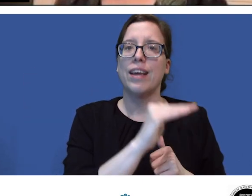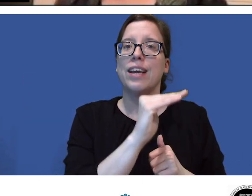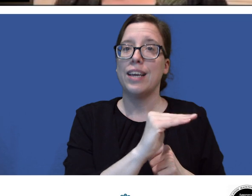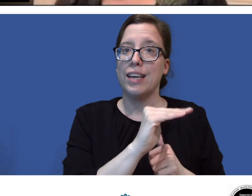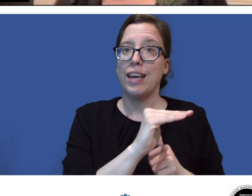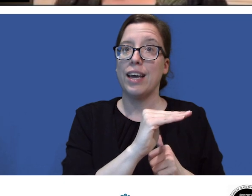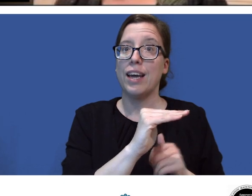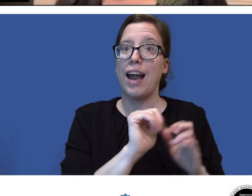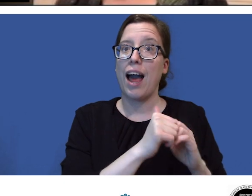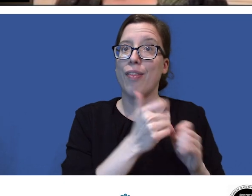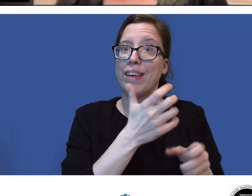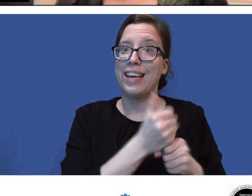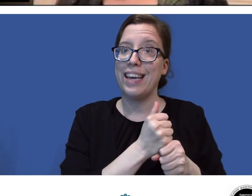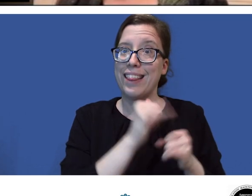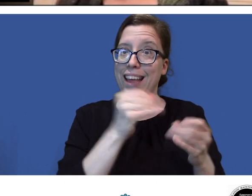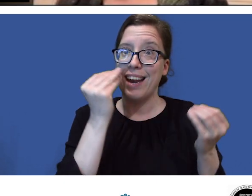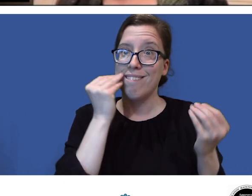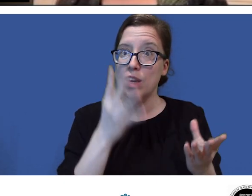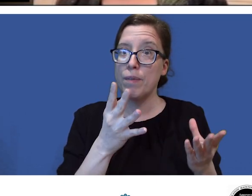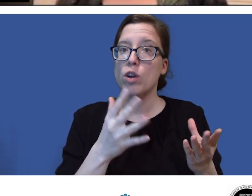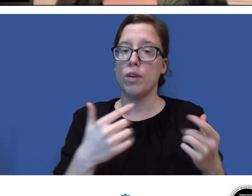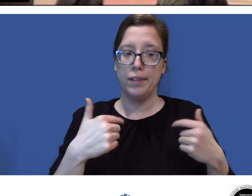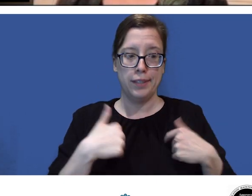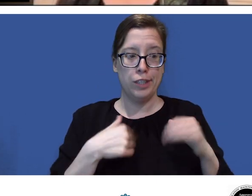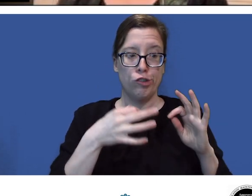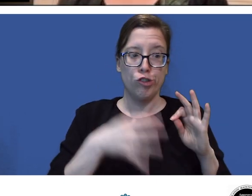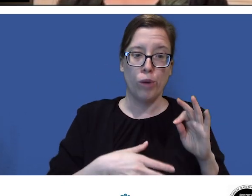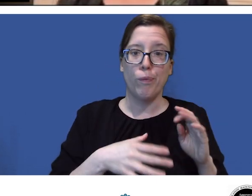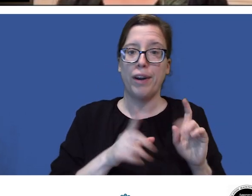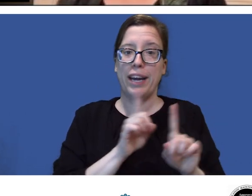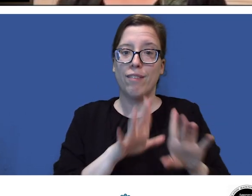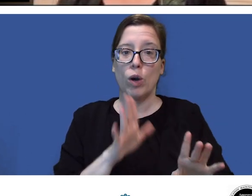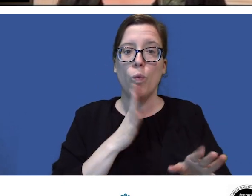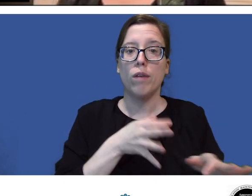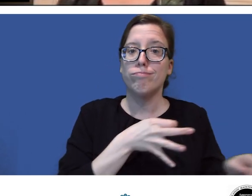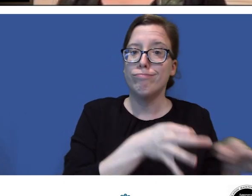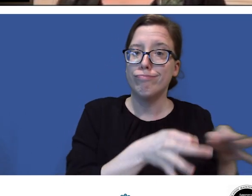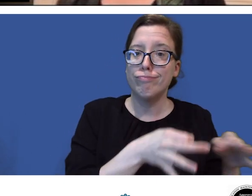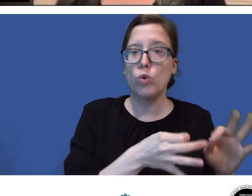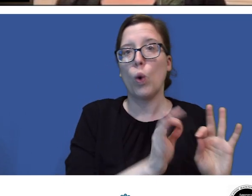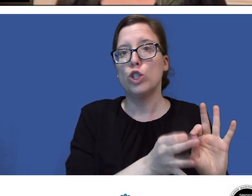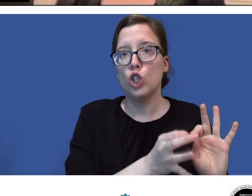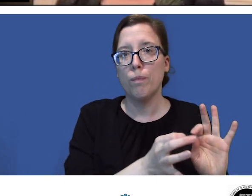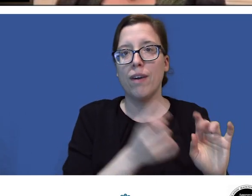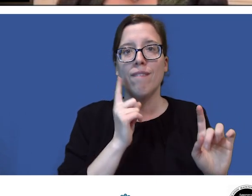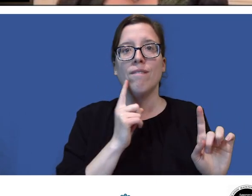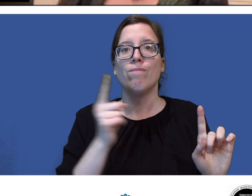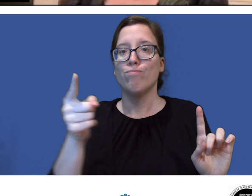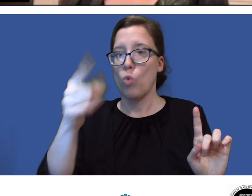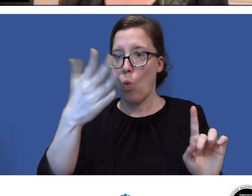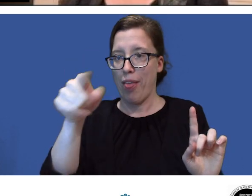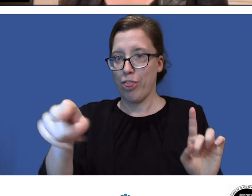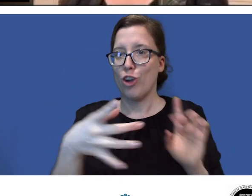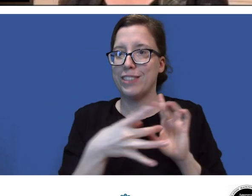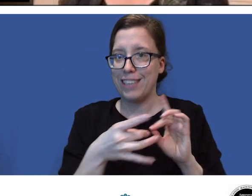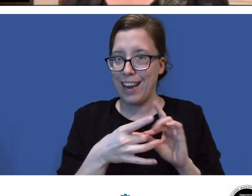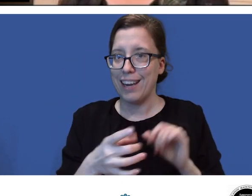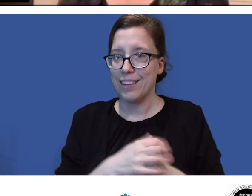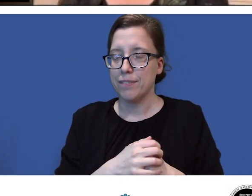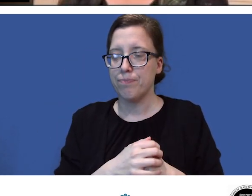the kid is going to get the information from that Interpreter or Intervener, right?